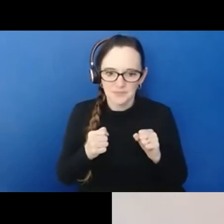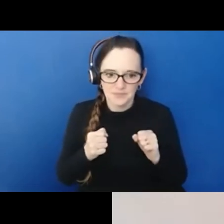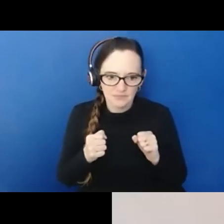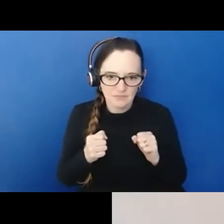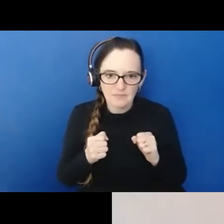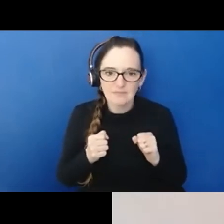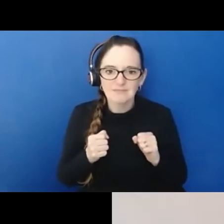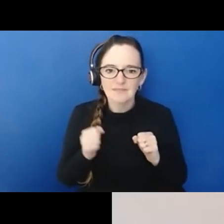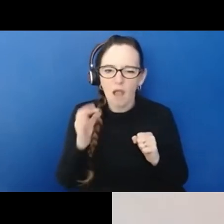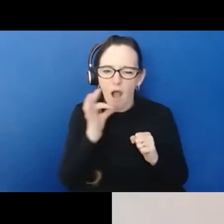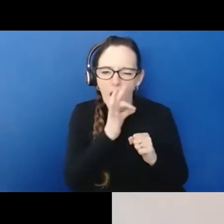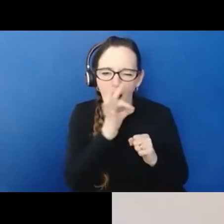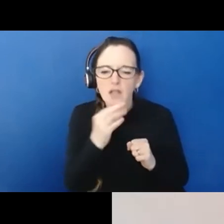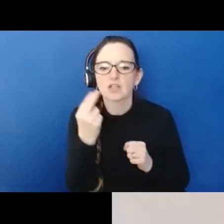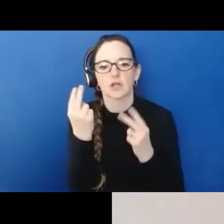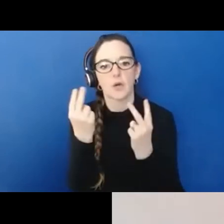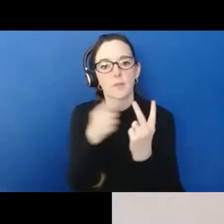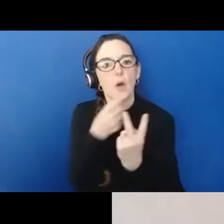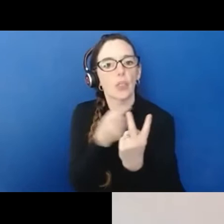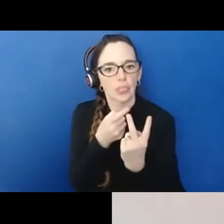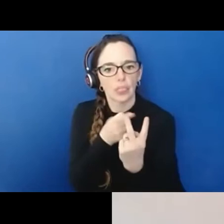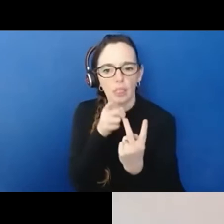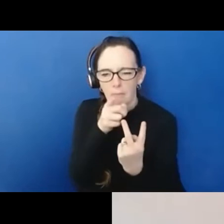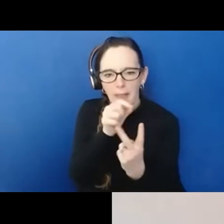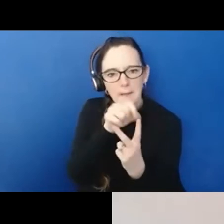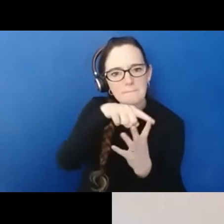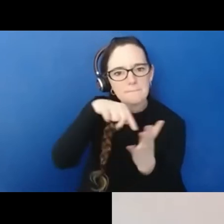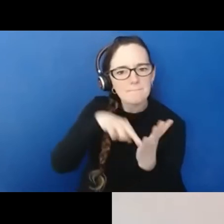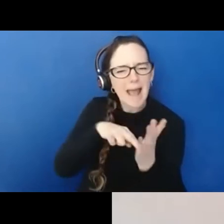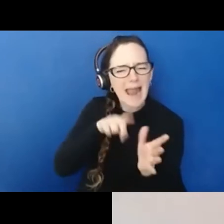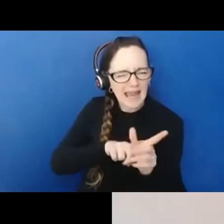This is a question to both of you but to you, first, Penny.